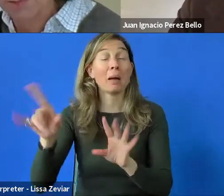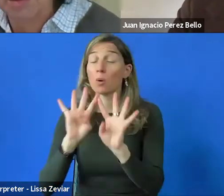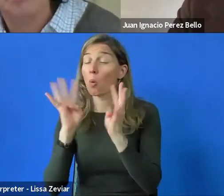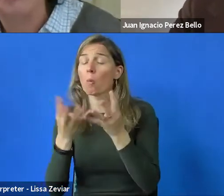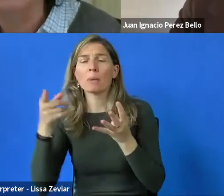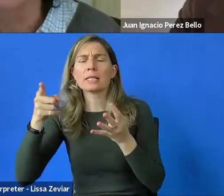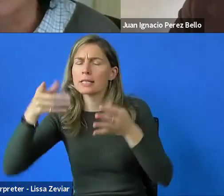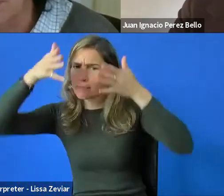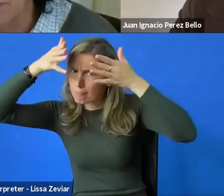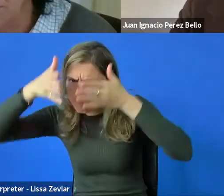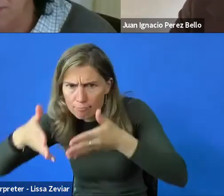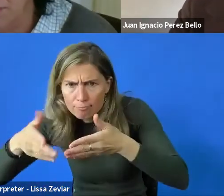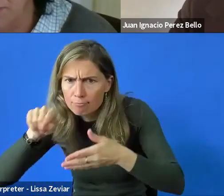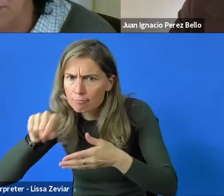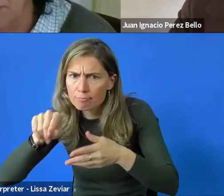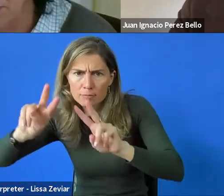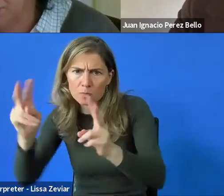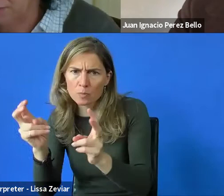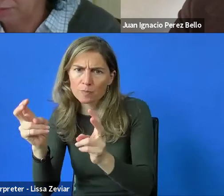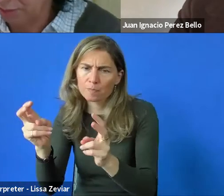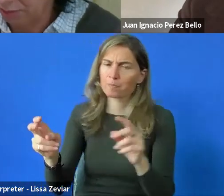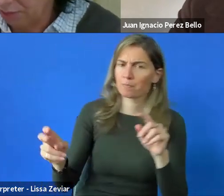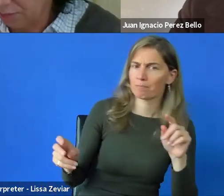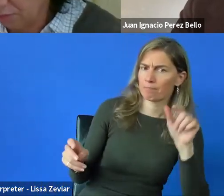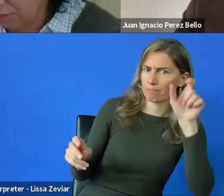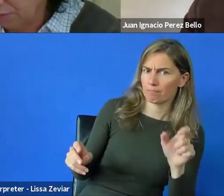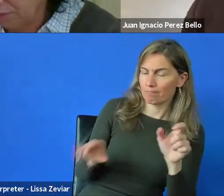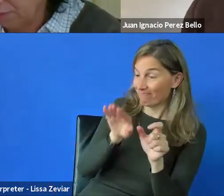and this can be a useful procedure to trigger.